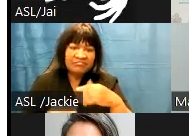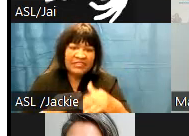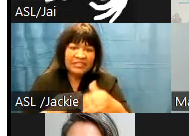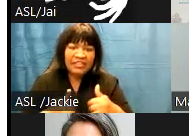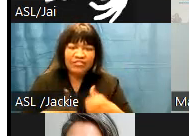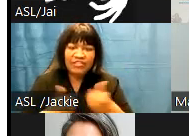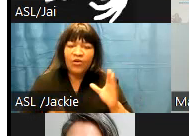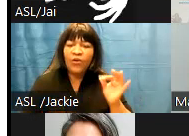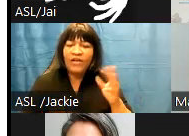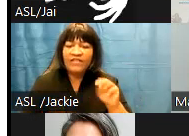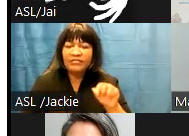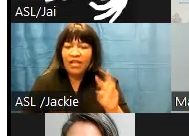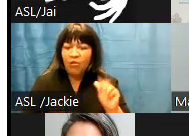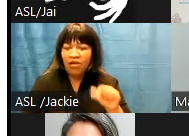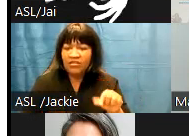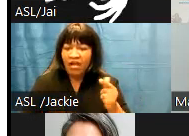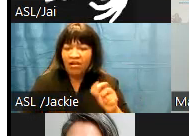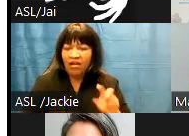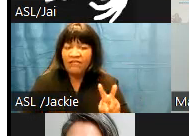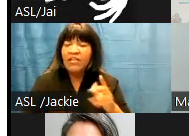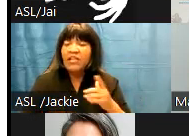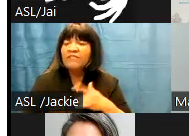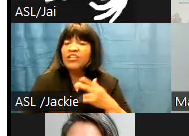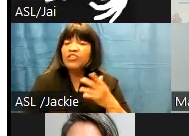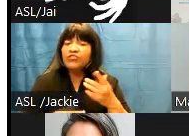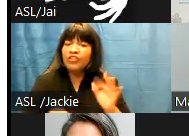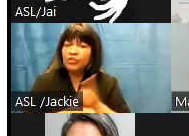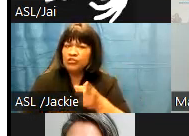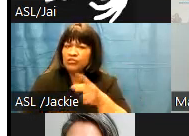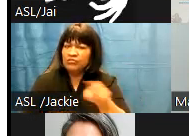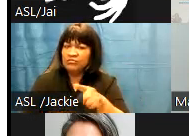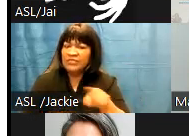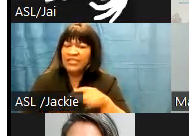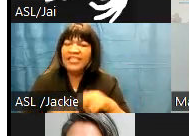If you have questions feel free to use that email and we will check it for you.